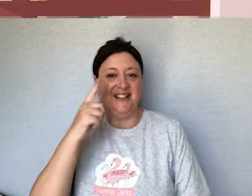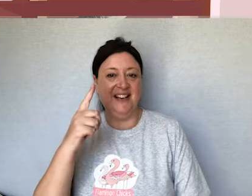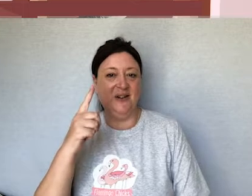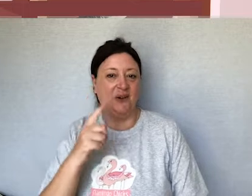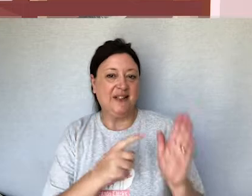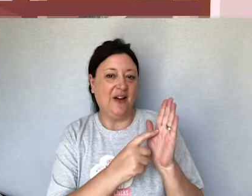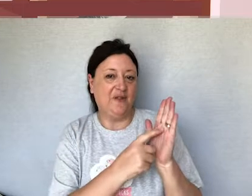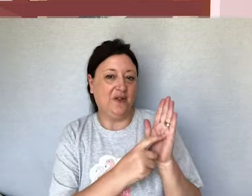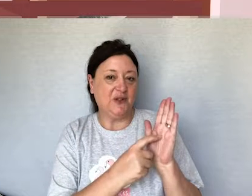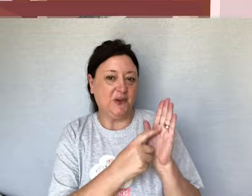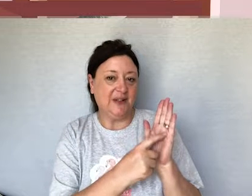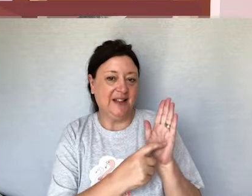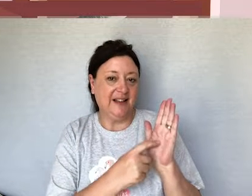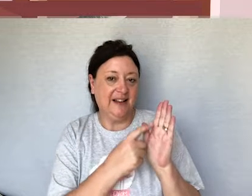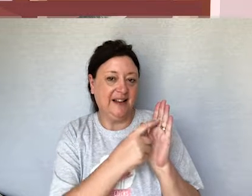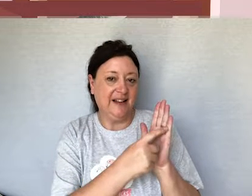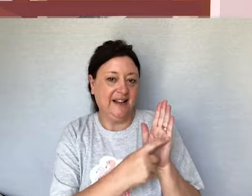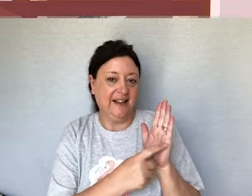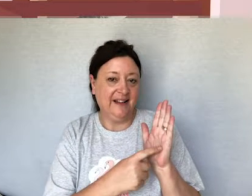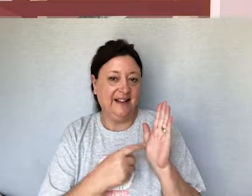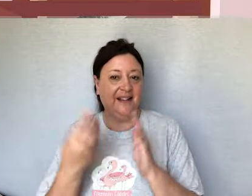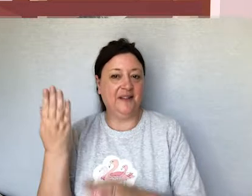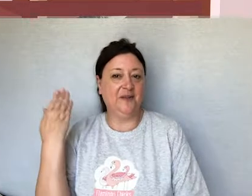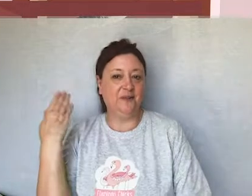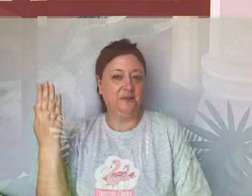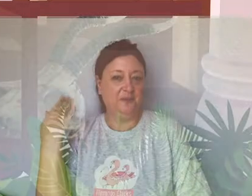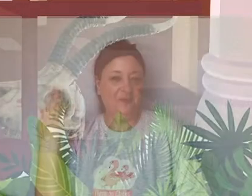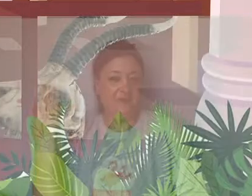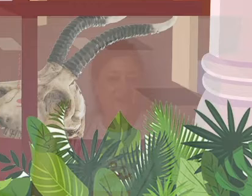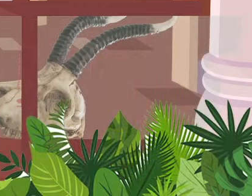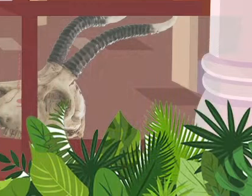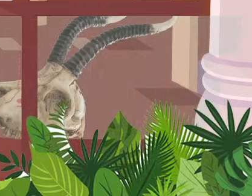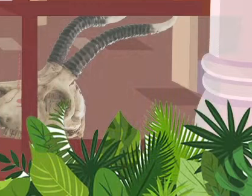see lots of fossils and different artefacts from a long time ago.